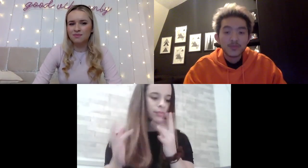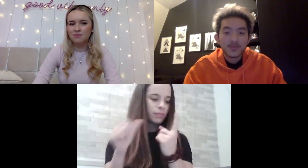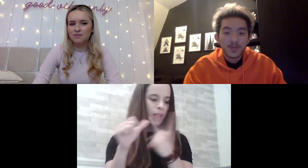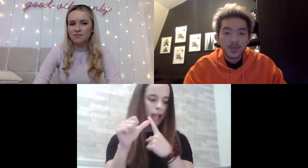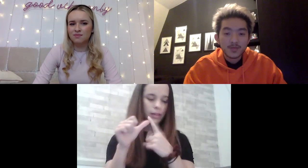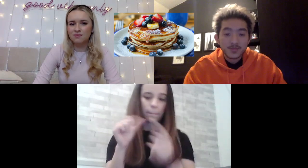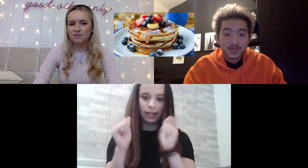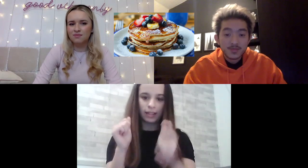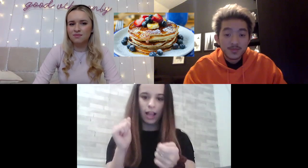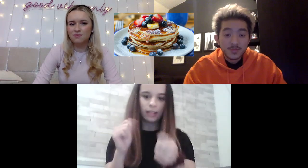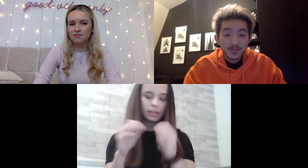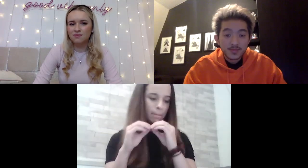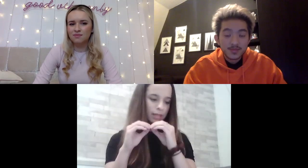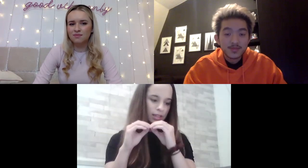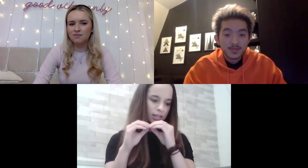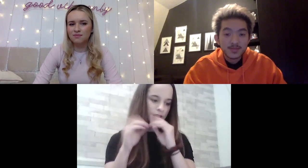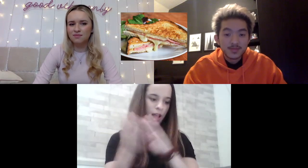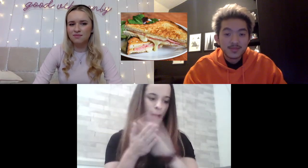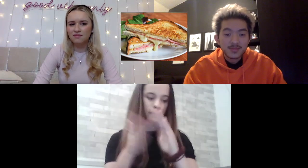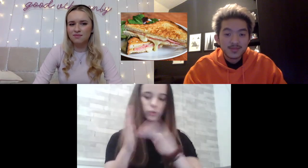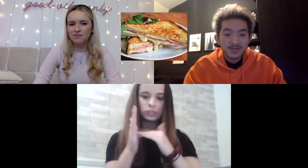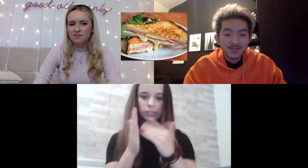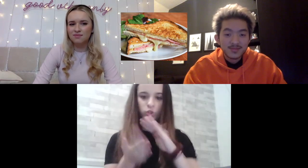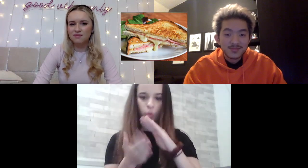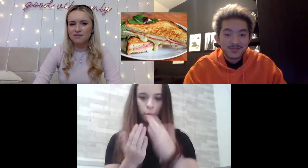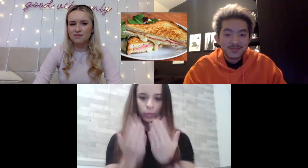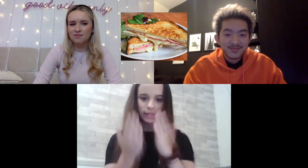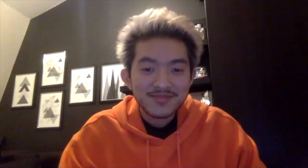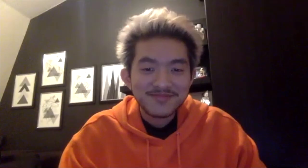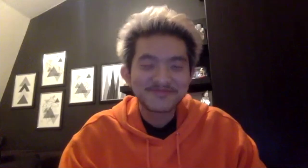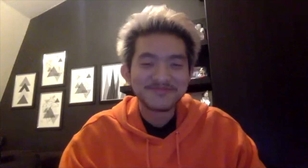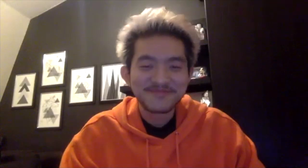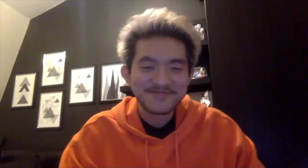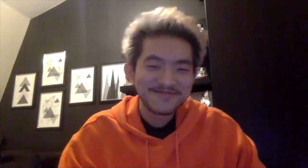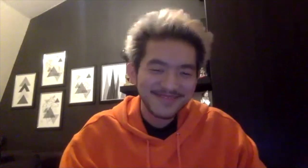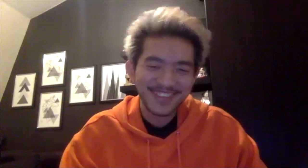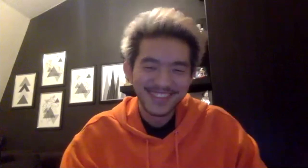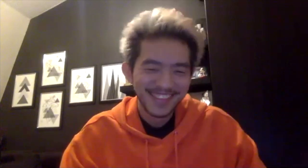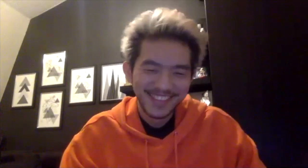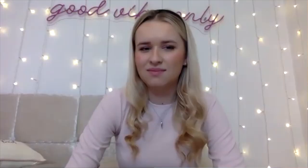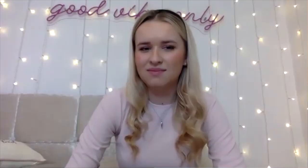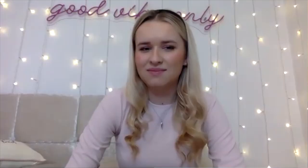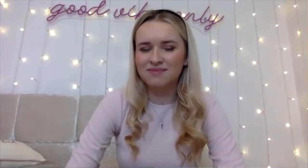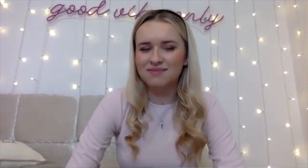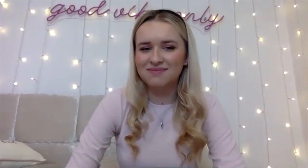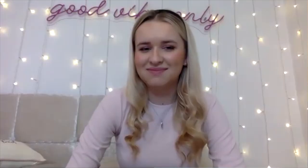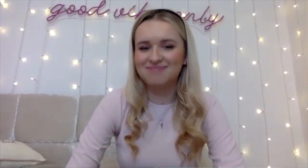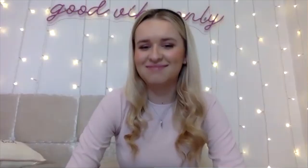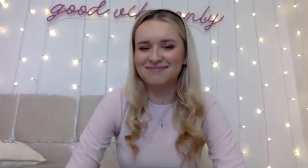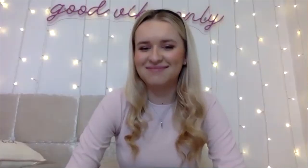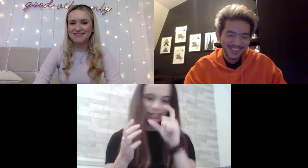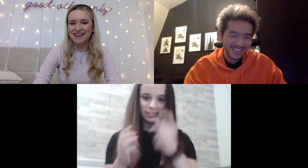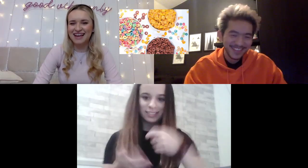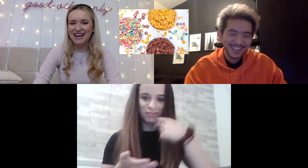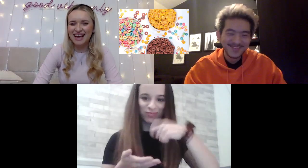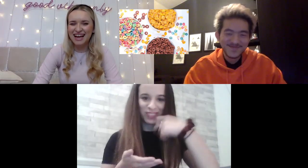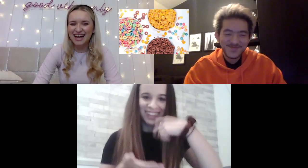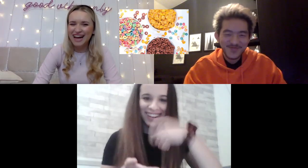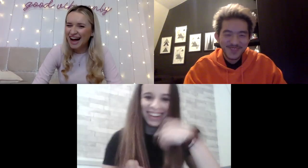A - Pancake B - Ham and cheese toastie C - Cereal